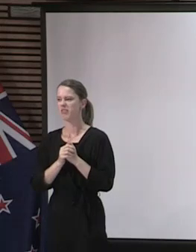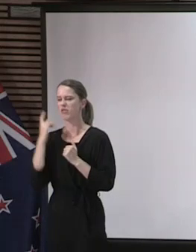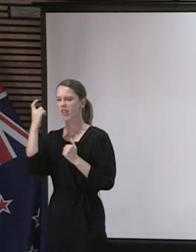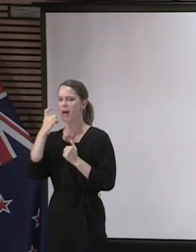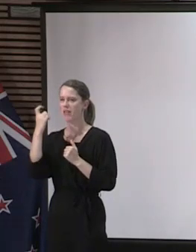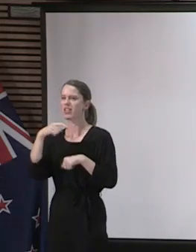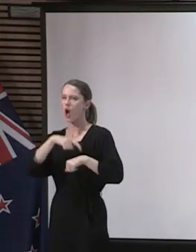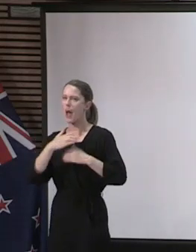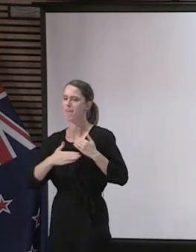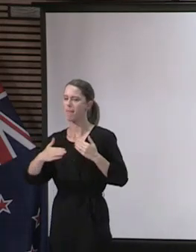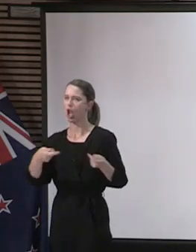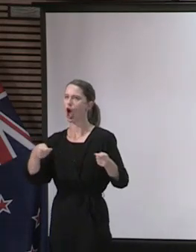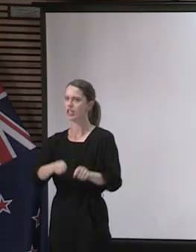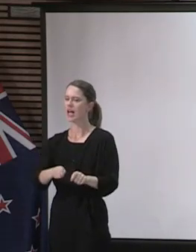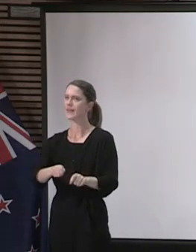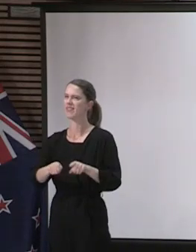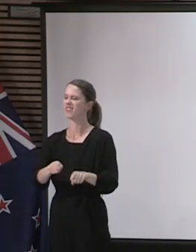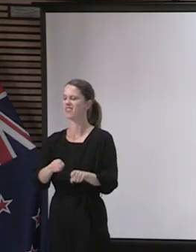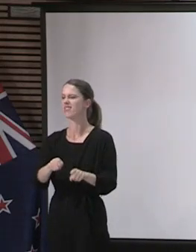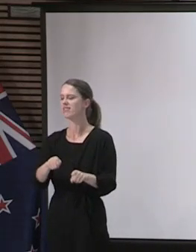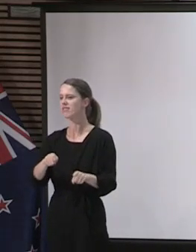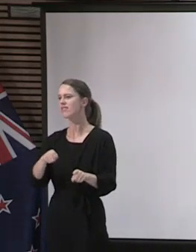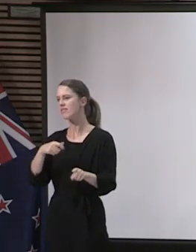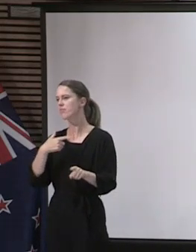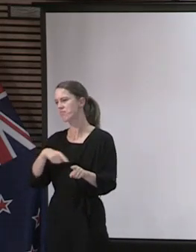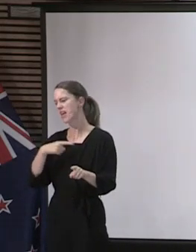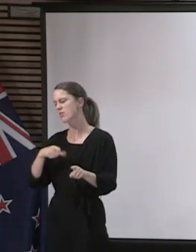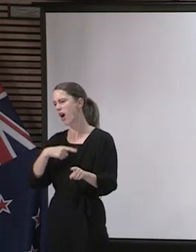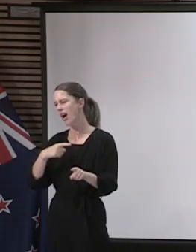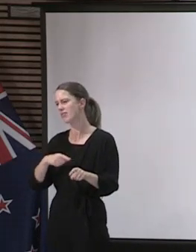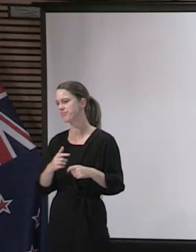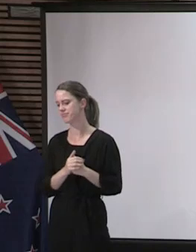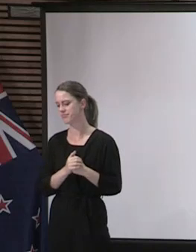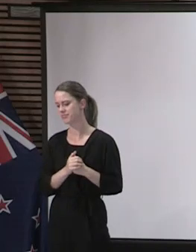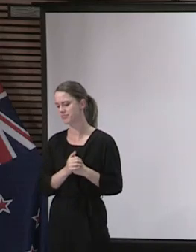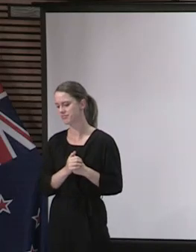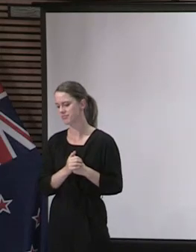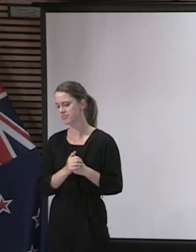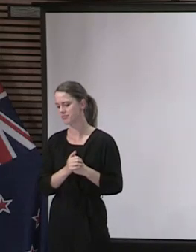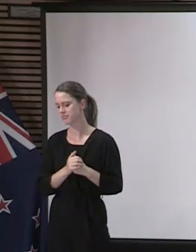spread over Anzac Day? Additionally what we need to take into account is the length of type have been in